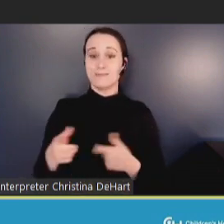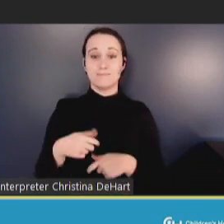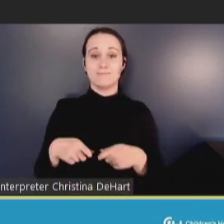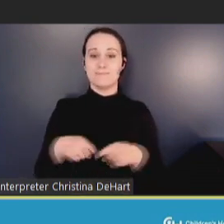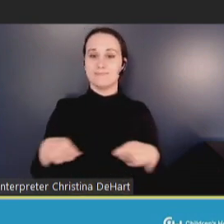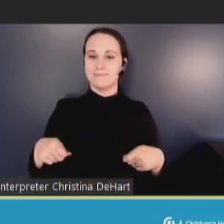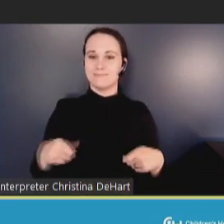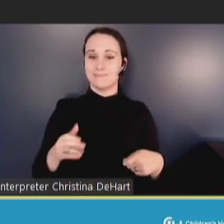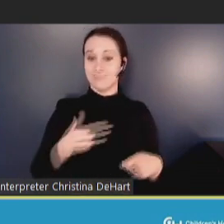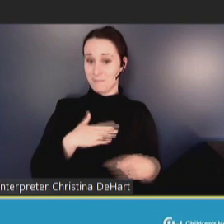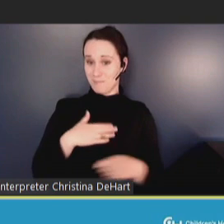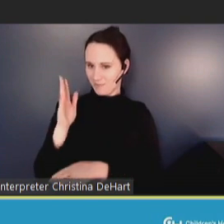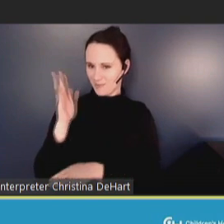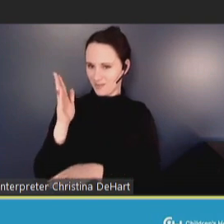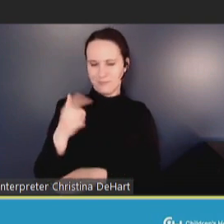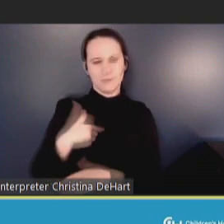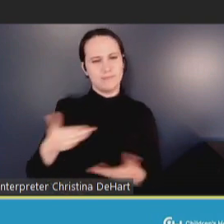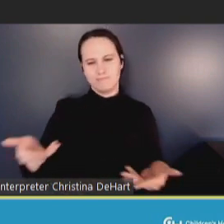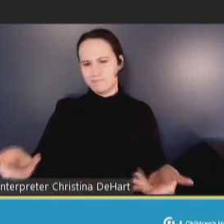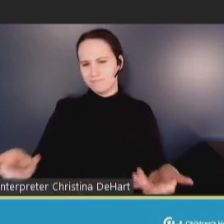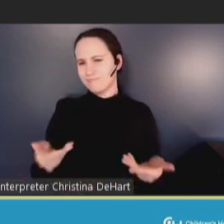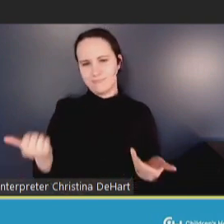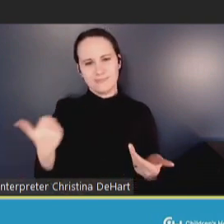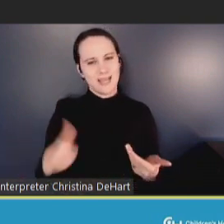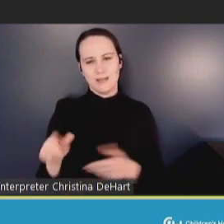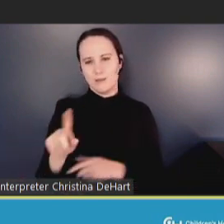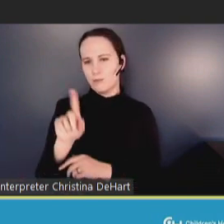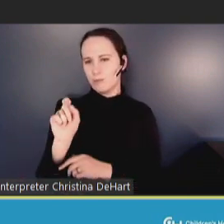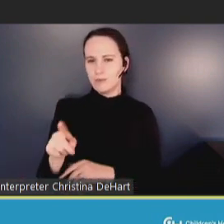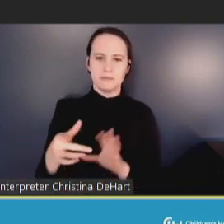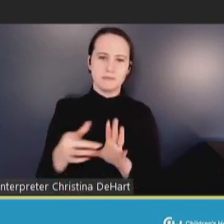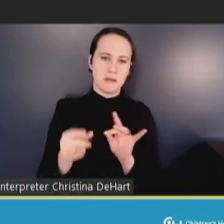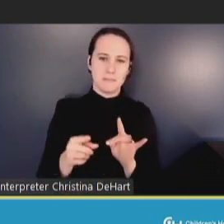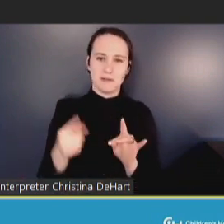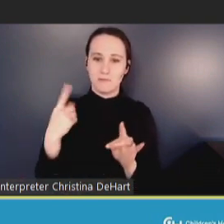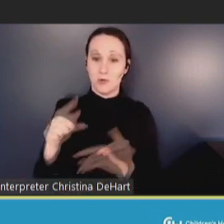together, but we welcome any questions or conversation during Q&A or through email,